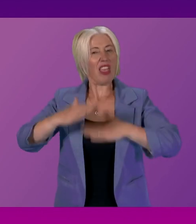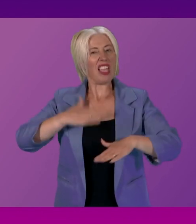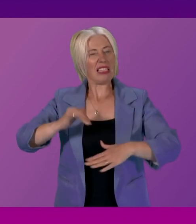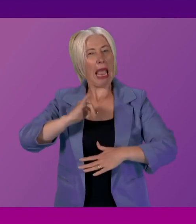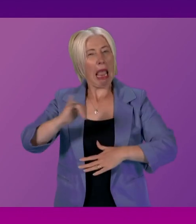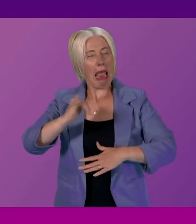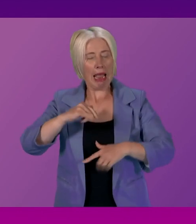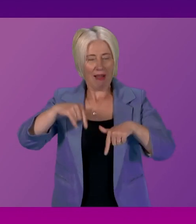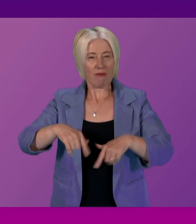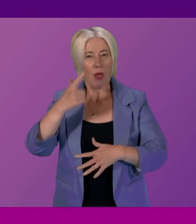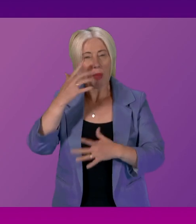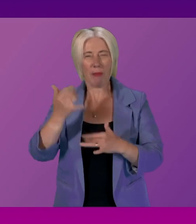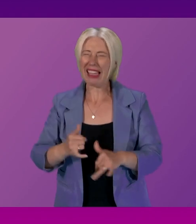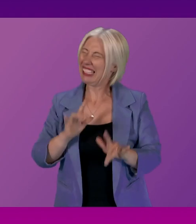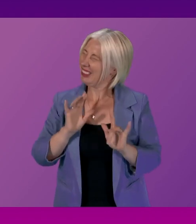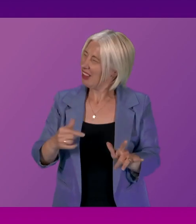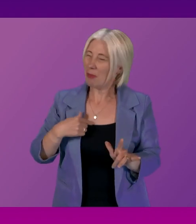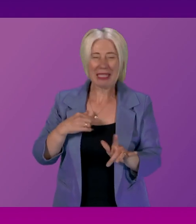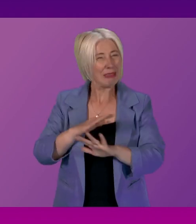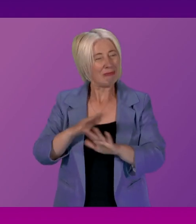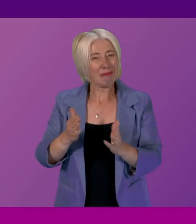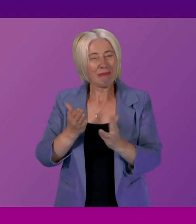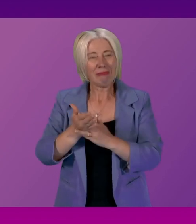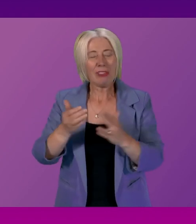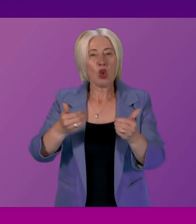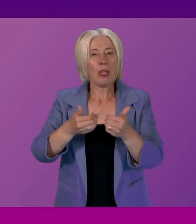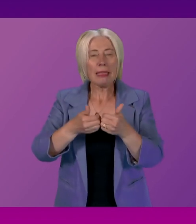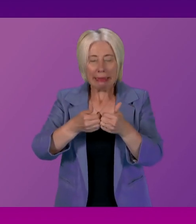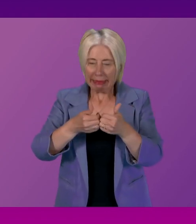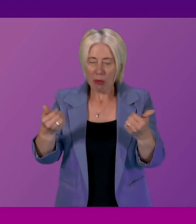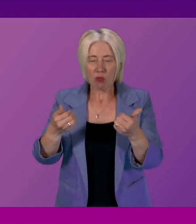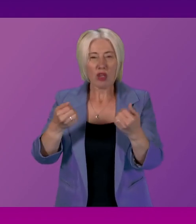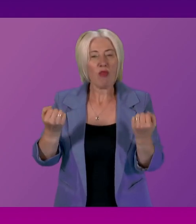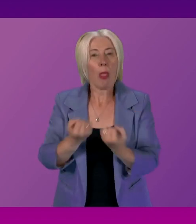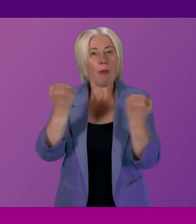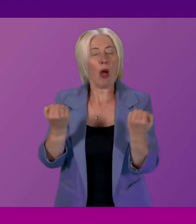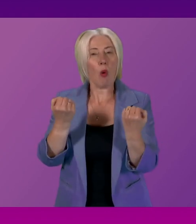For me, that trespasses on the principle of the separation of powers between the legislature